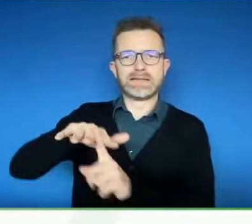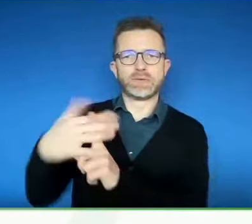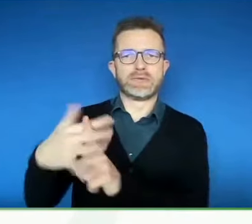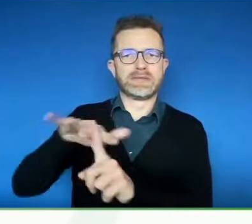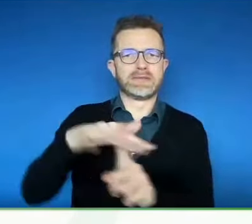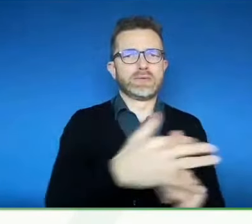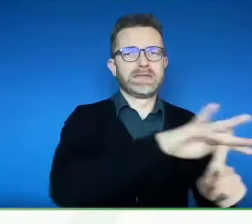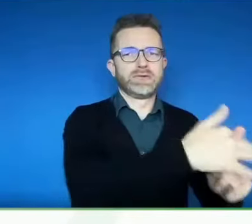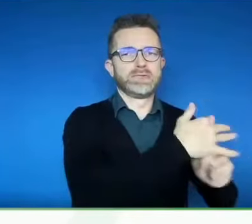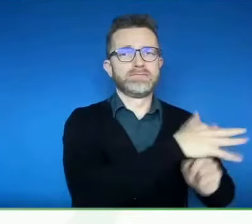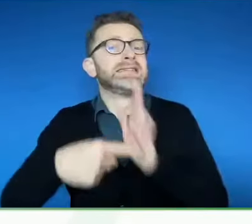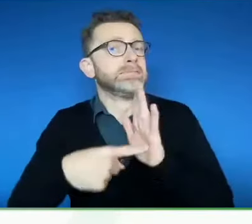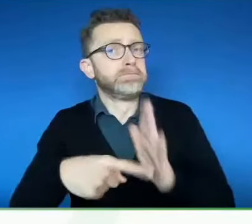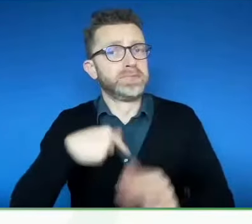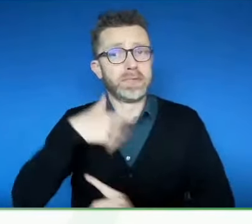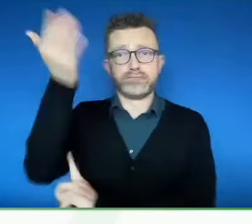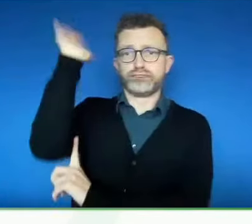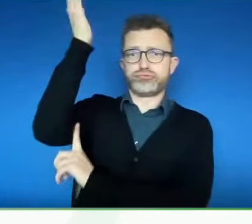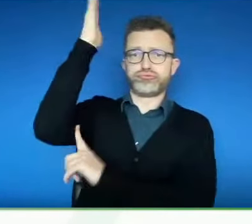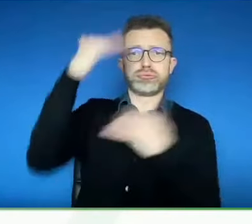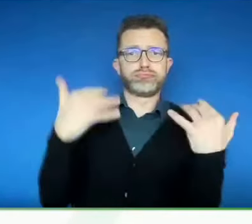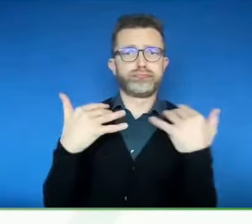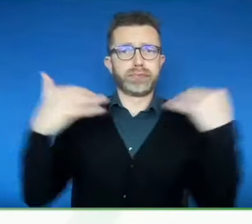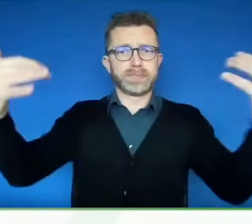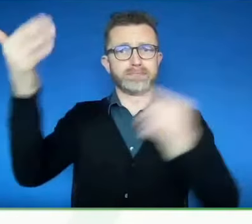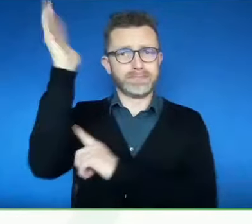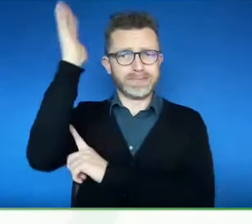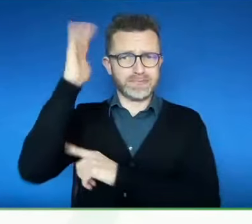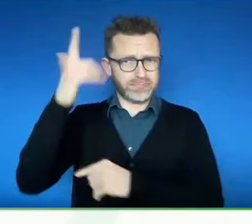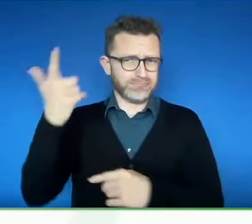Breaking down bias towards speaking and writing, encouraging